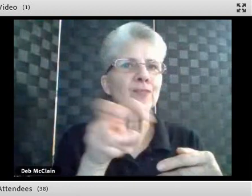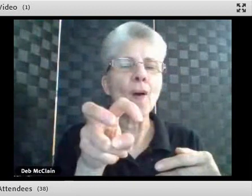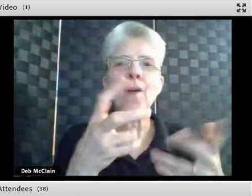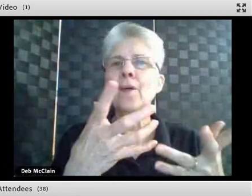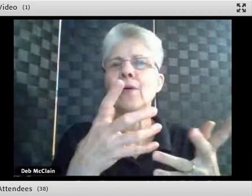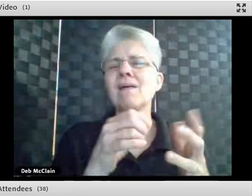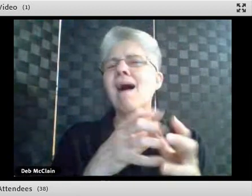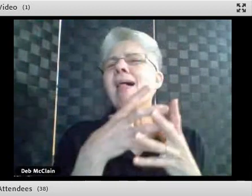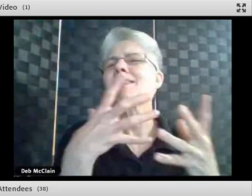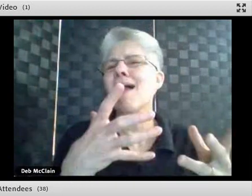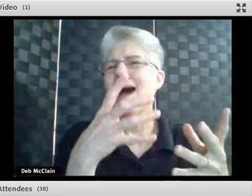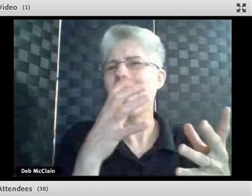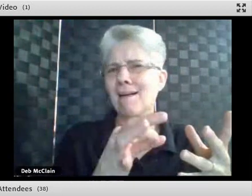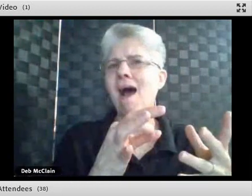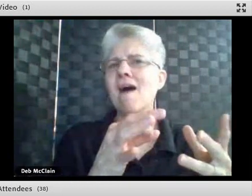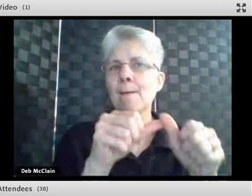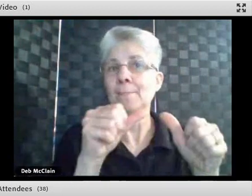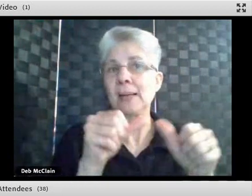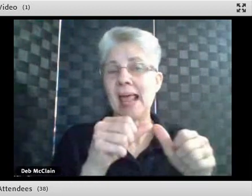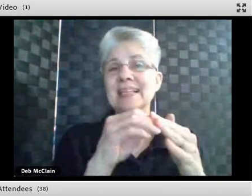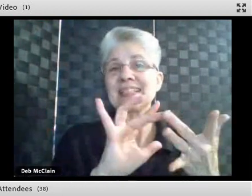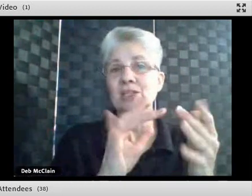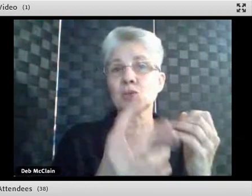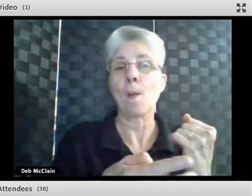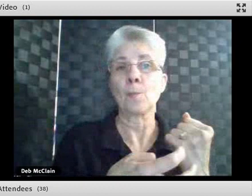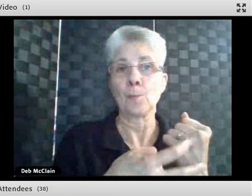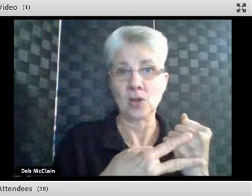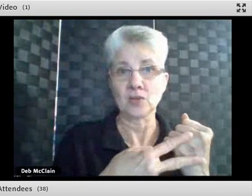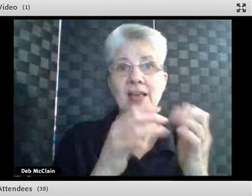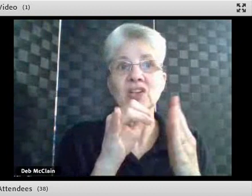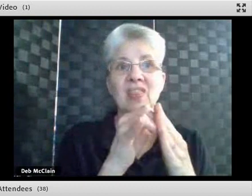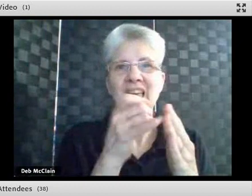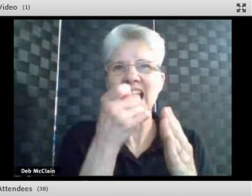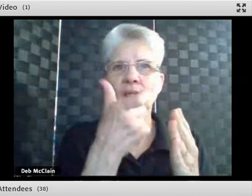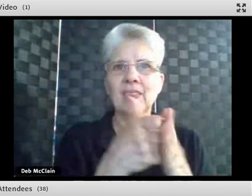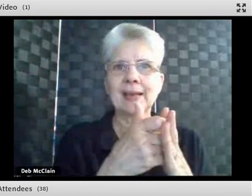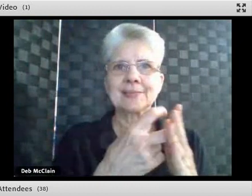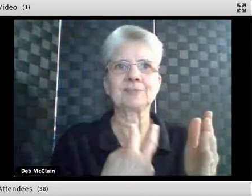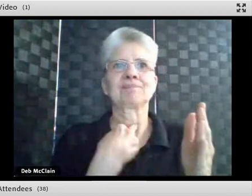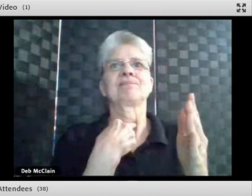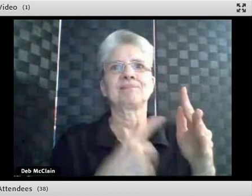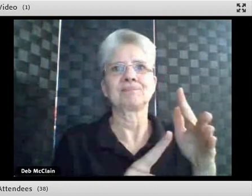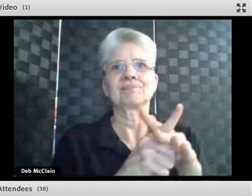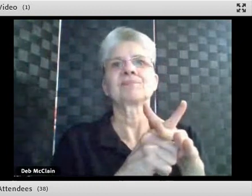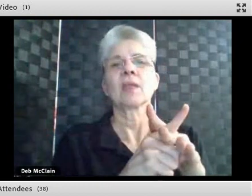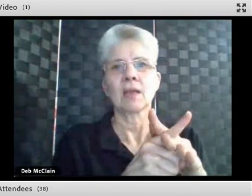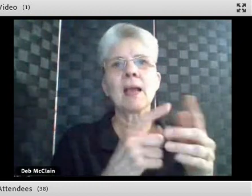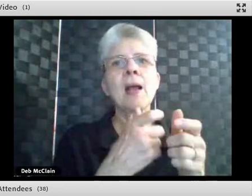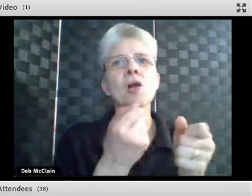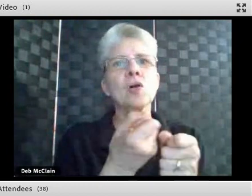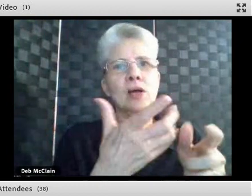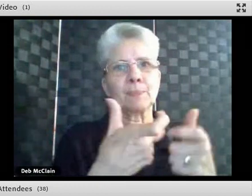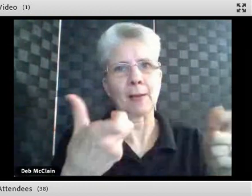There's lots of places in digital preservation that little things could go wrong and cause big problems.